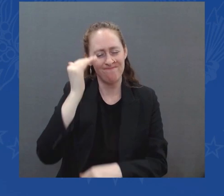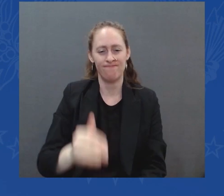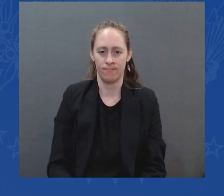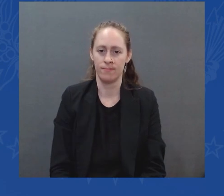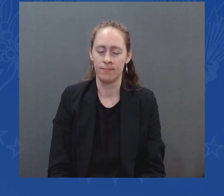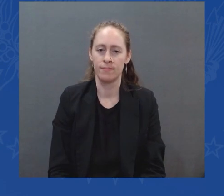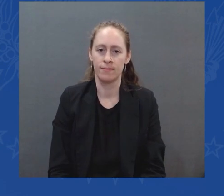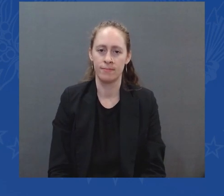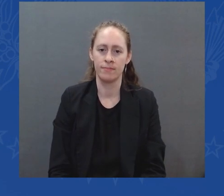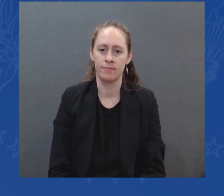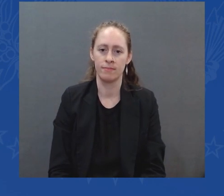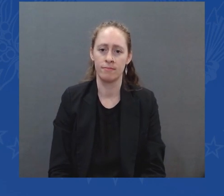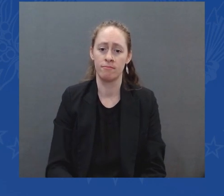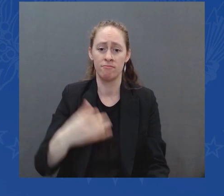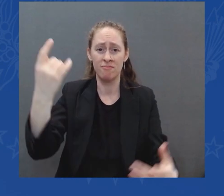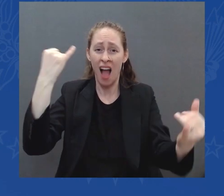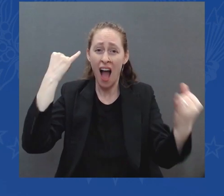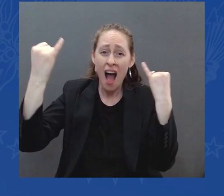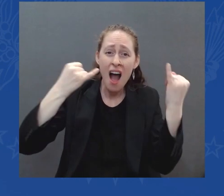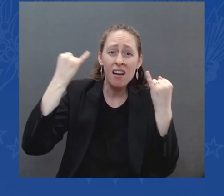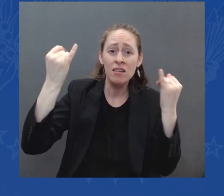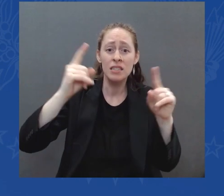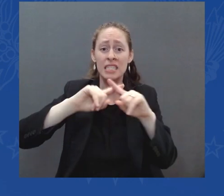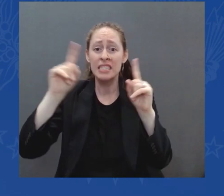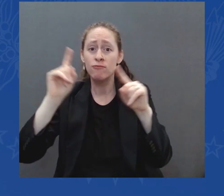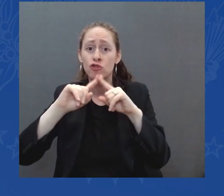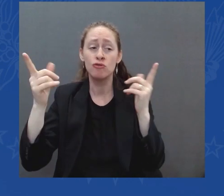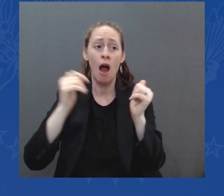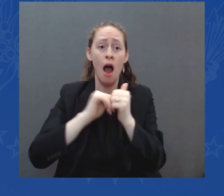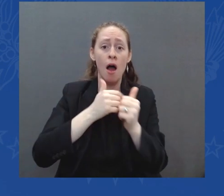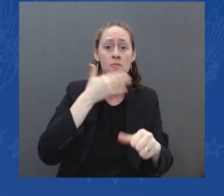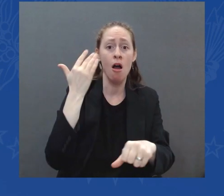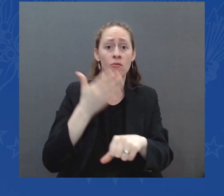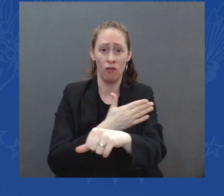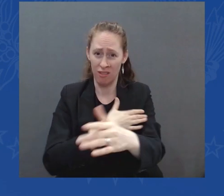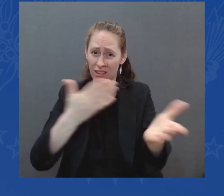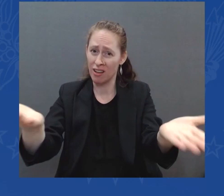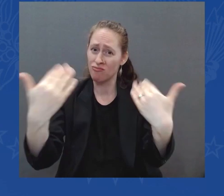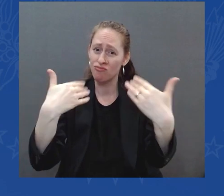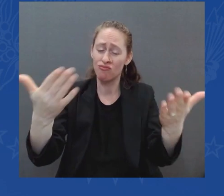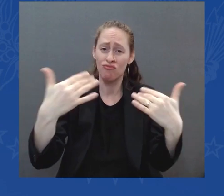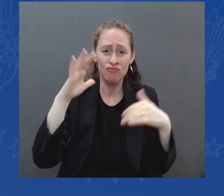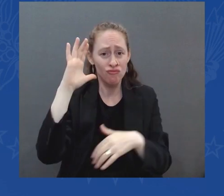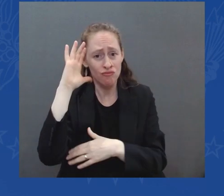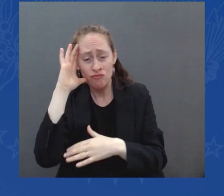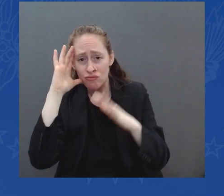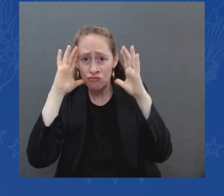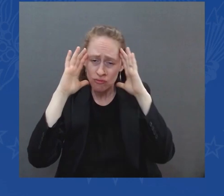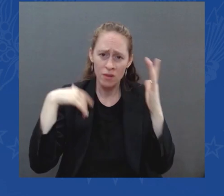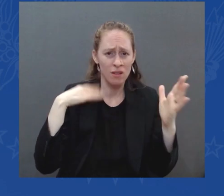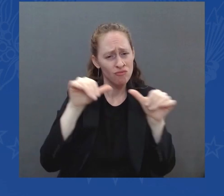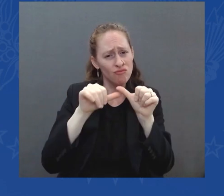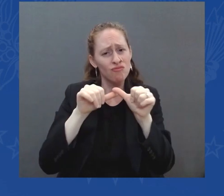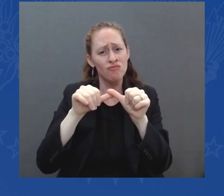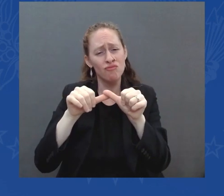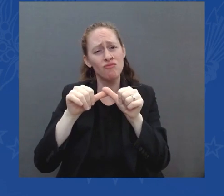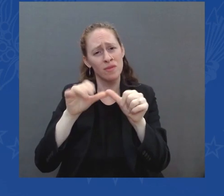It's time to deliver true long-term energy independence in America once and for all. And I'm going to continue to use every tool at my disposal